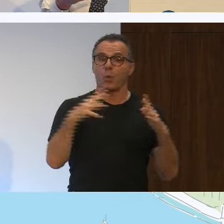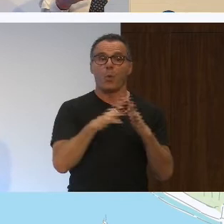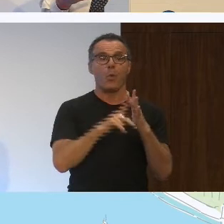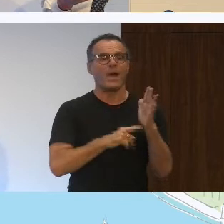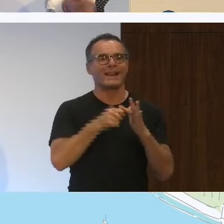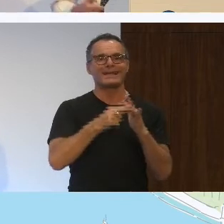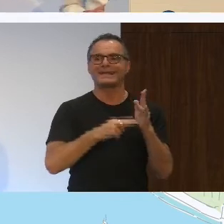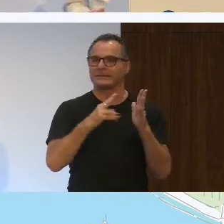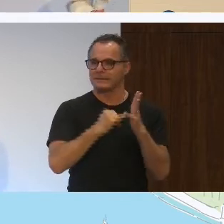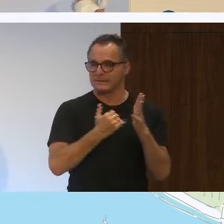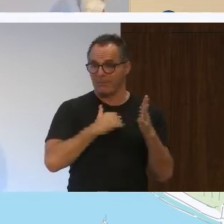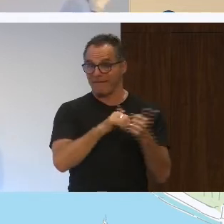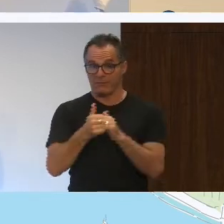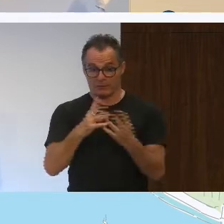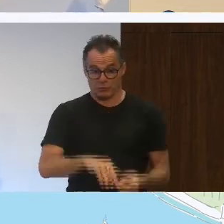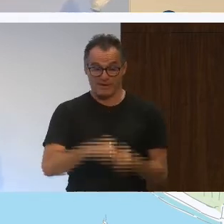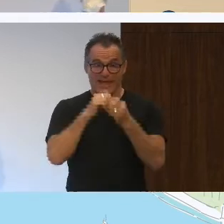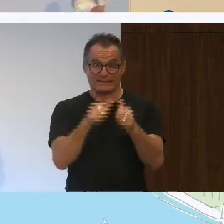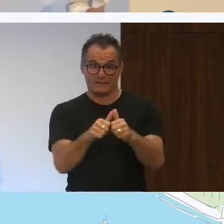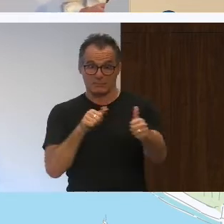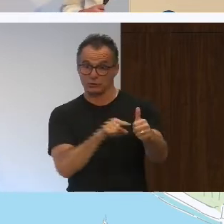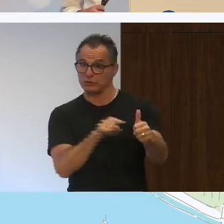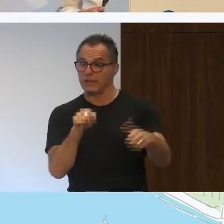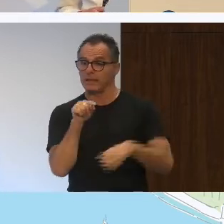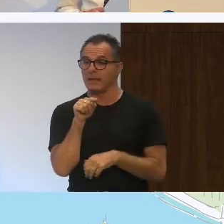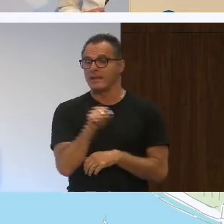invented a machine, I think about 30 years ago